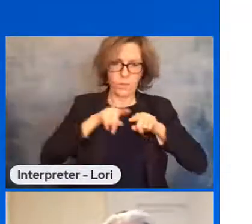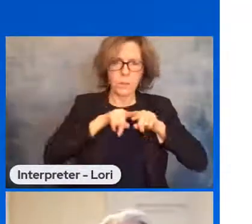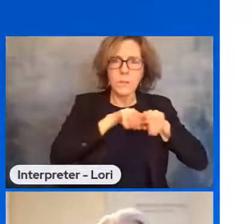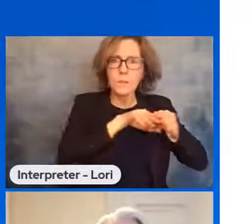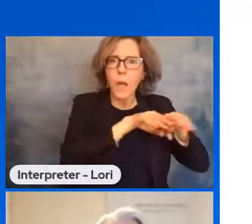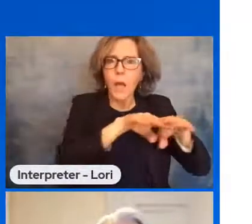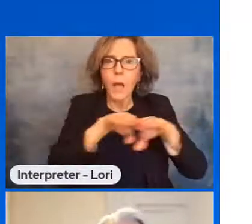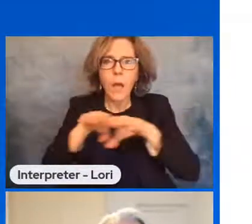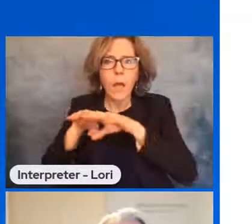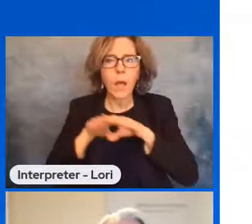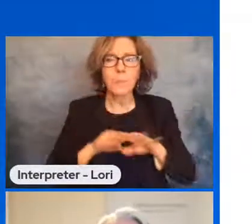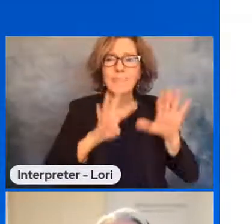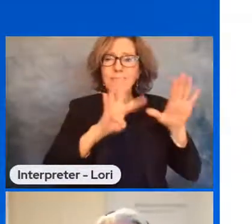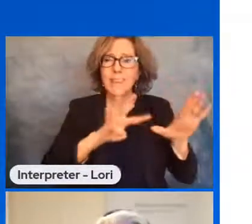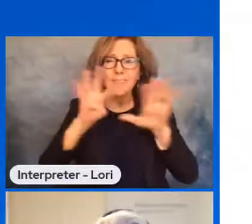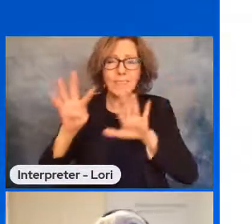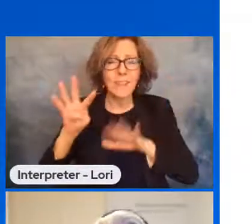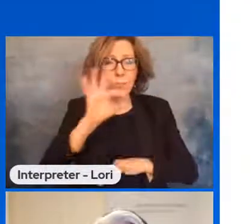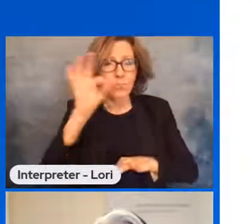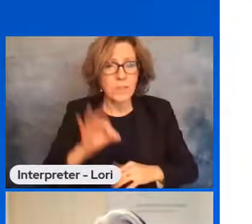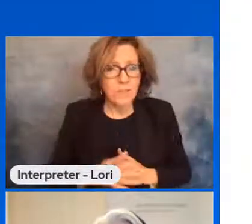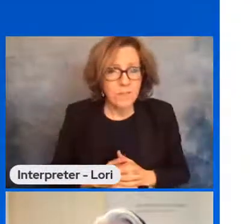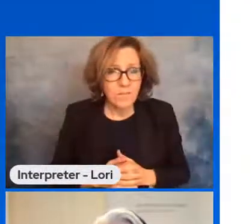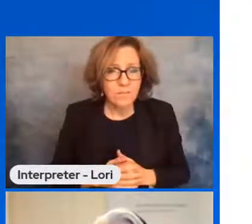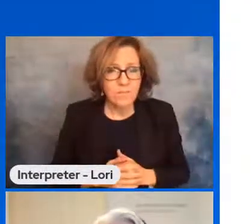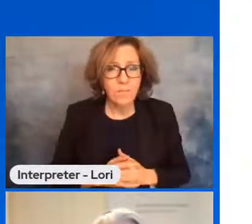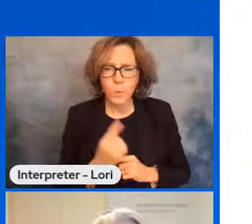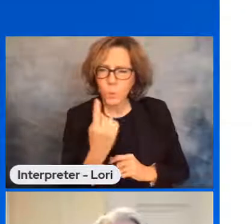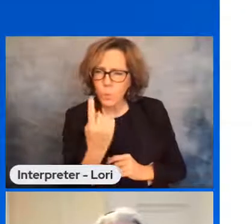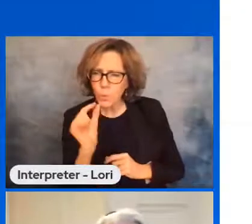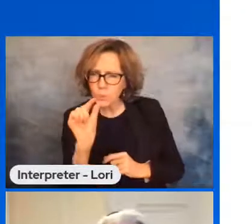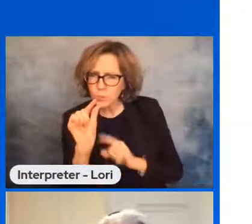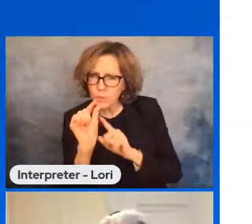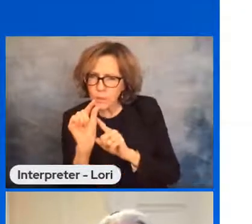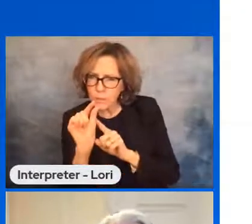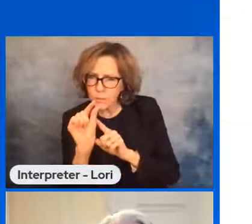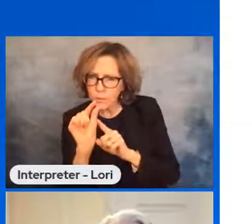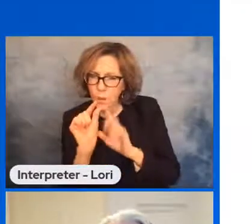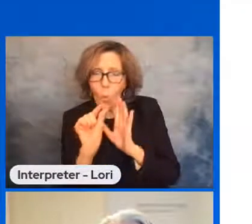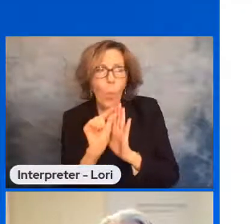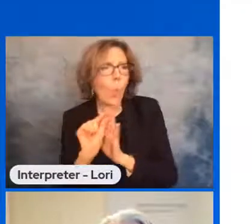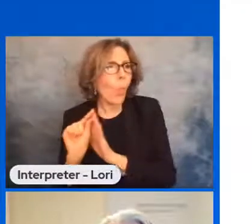those differences tend to be exaggerated or simply ignored.